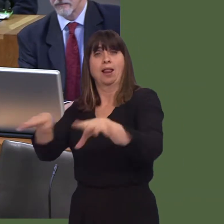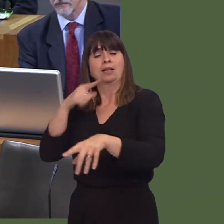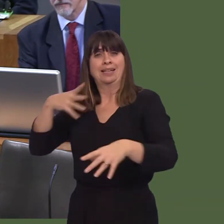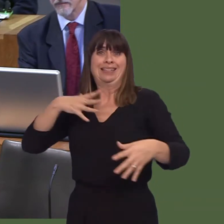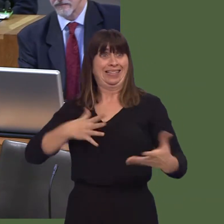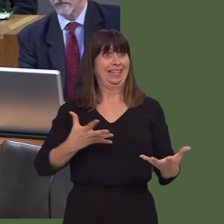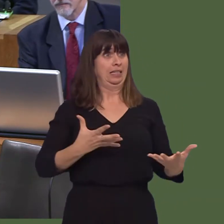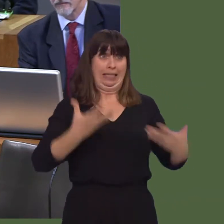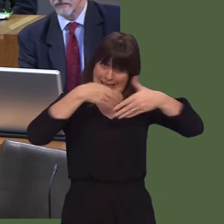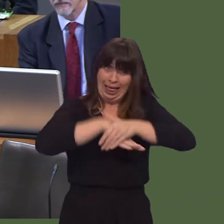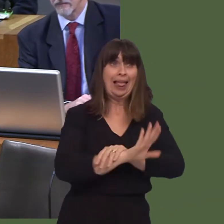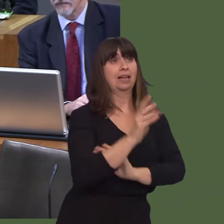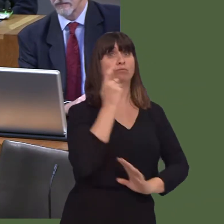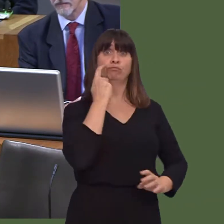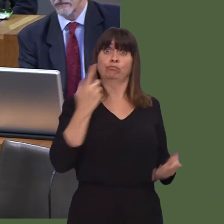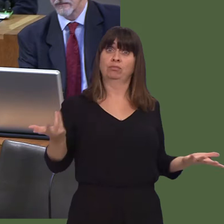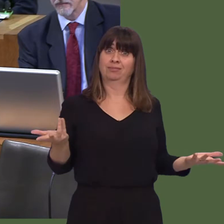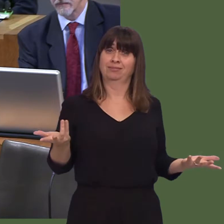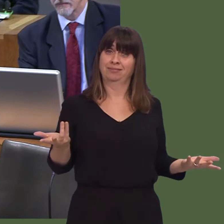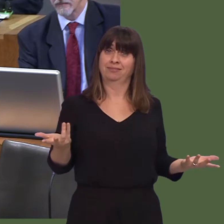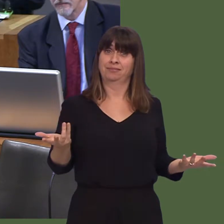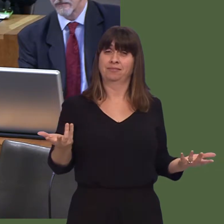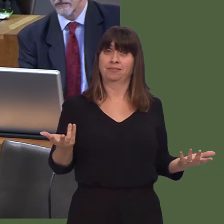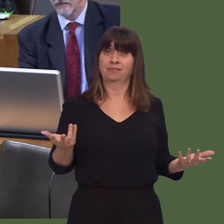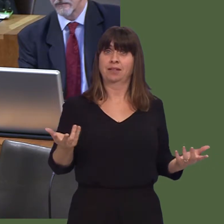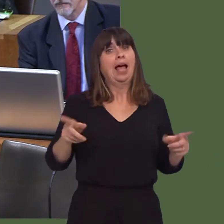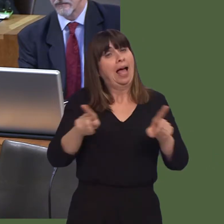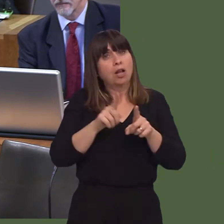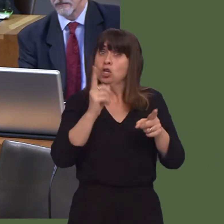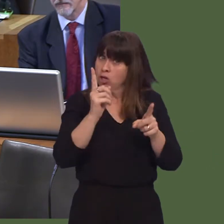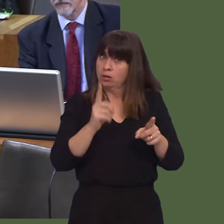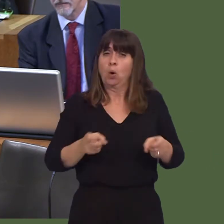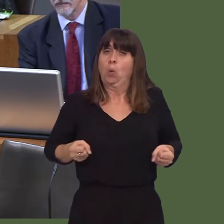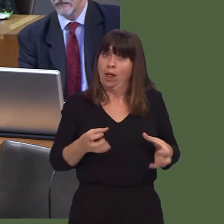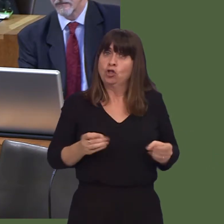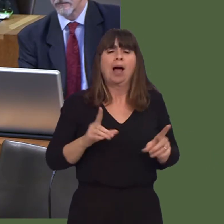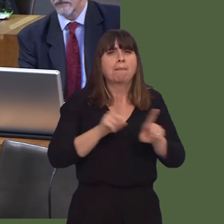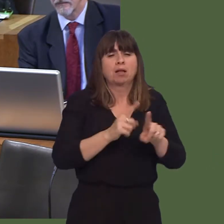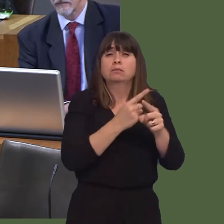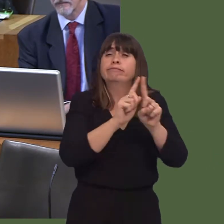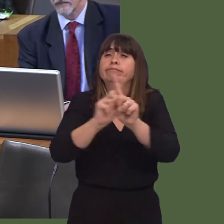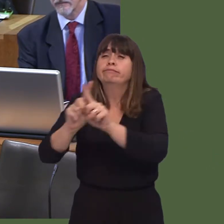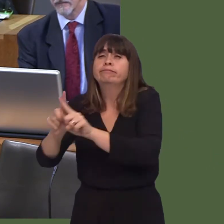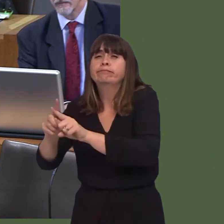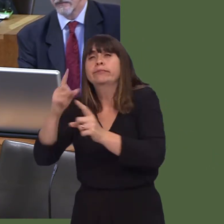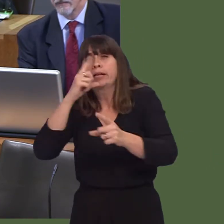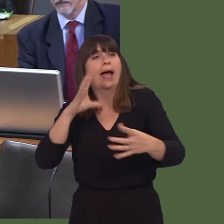I mean, there are many other forms of access. So, I entirely agree with the Member. I hope that RCT council will take that into account.